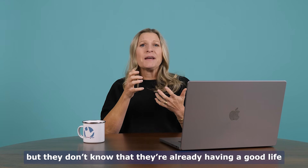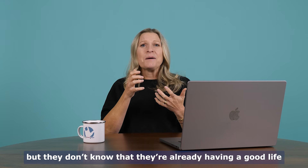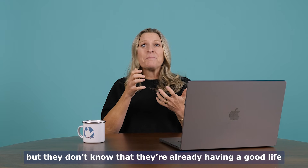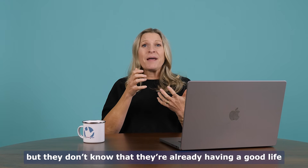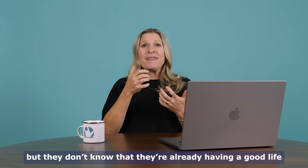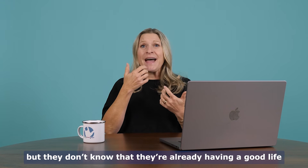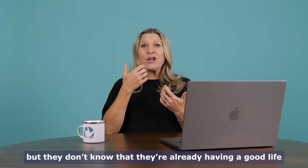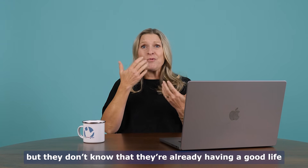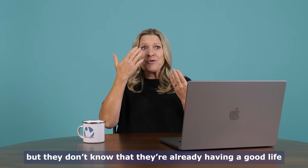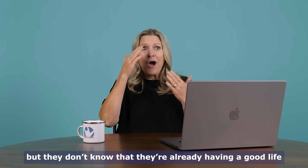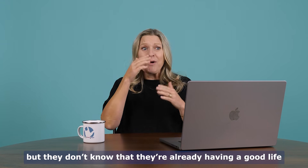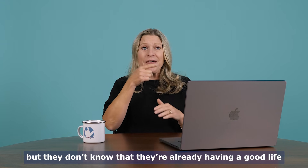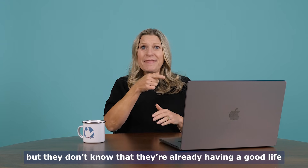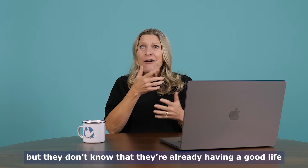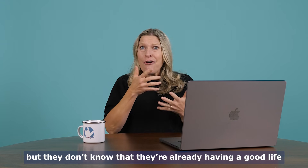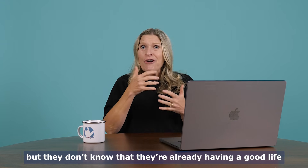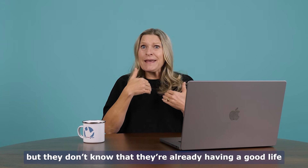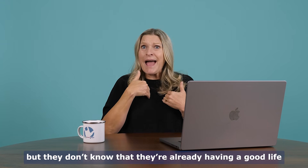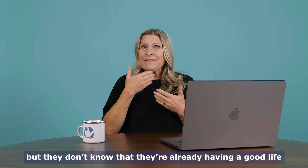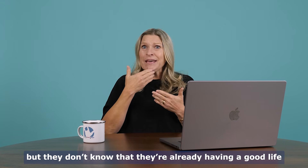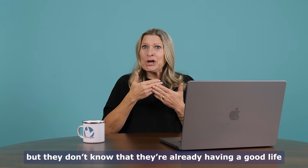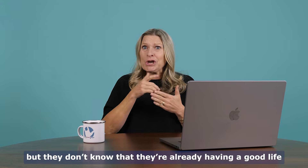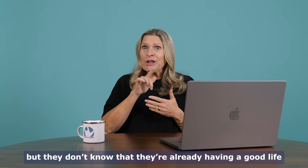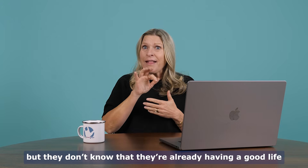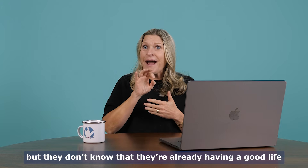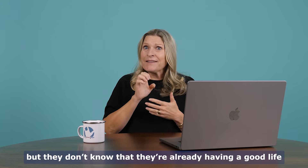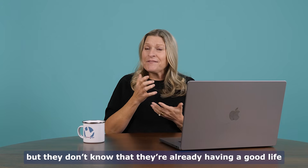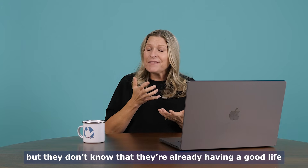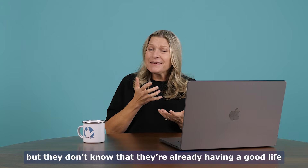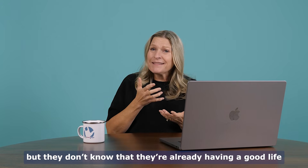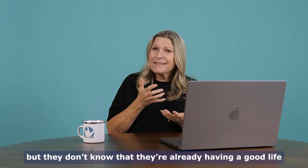but they don’t know that they’re already having a good life